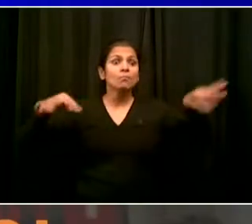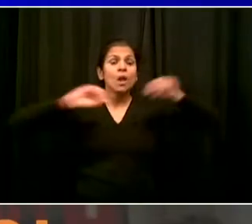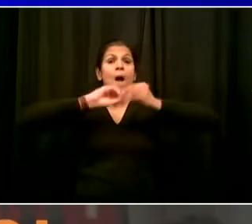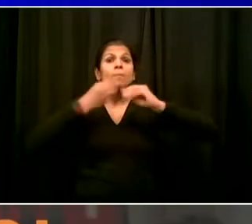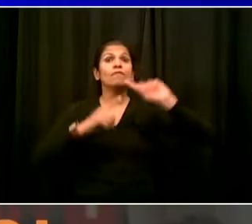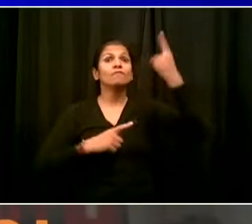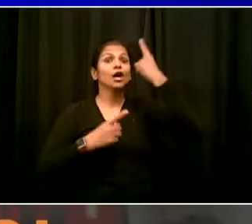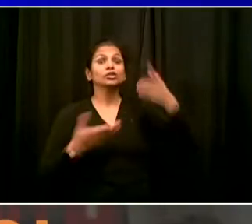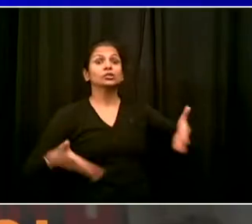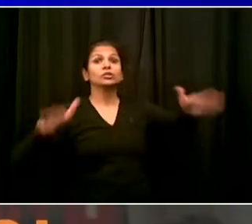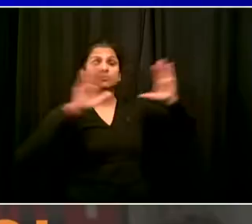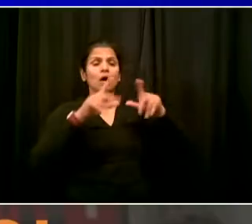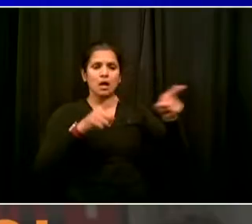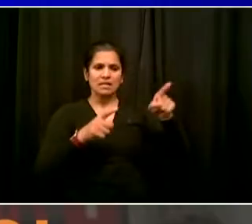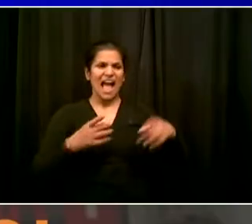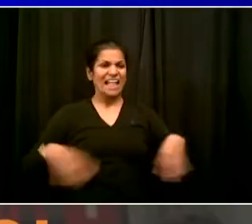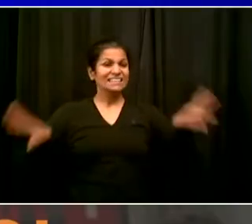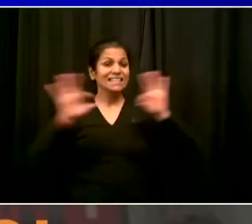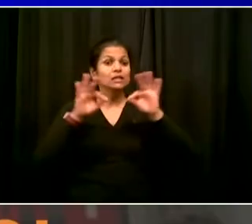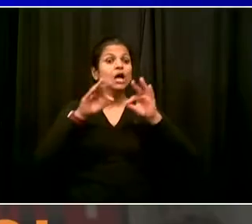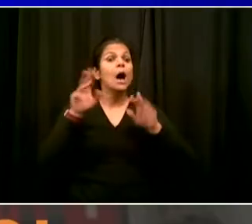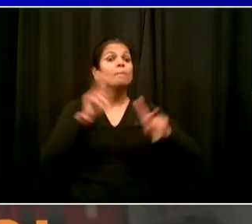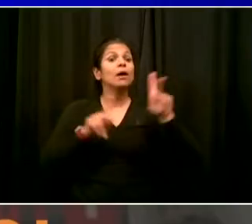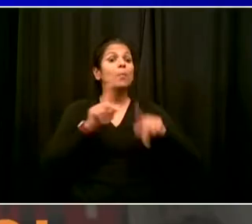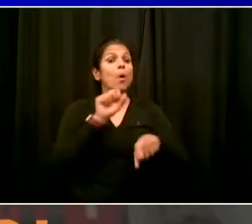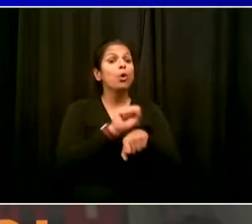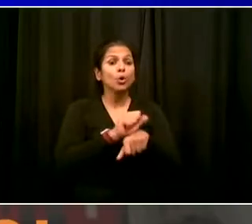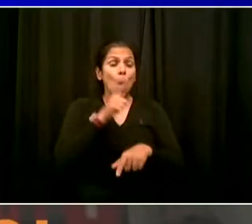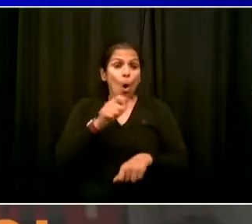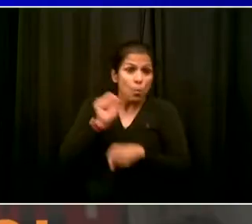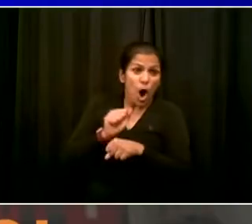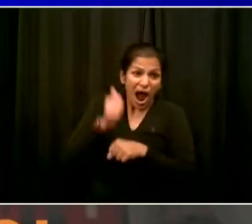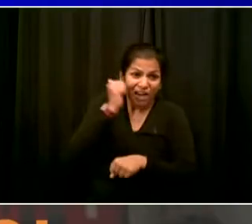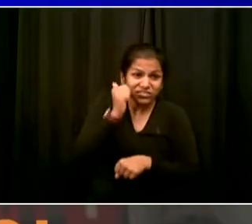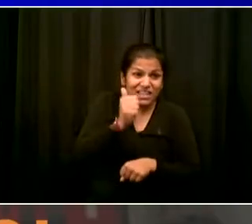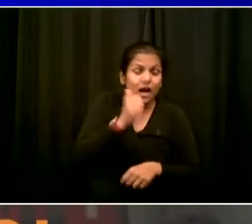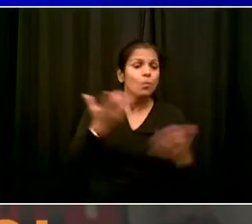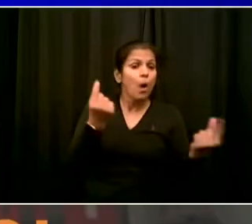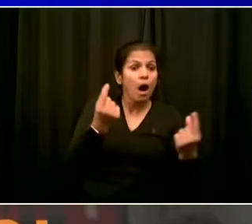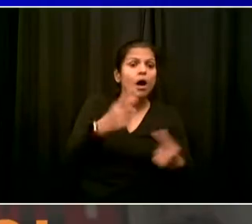OBVIOUSLY SOABLUTELY CRUCIAL TO PROTECT THOSE WHO PROTECT ALL OF S,U AND WE KNOW FROM A PAAINFULL